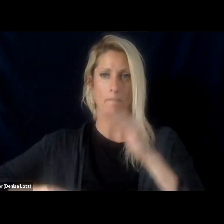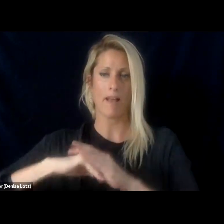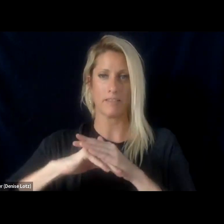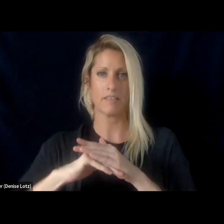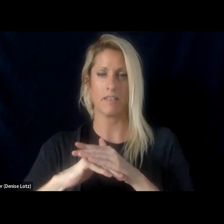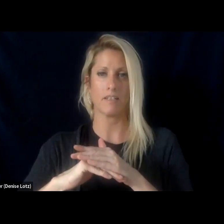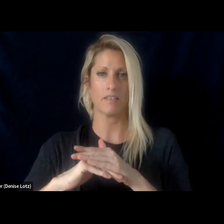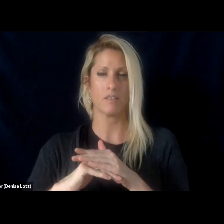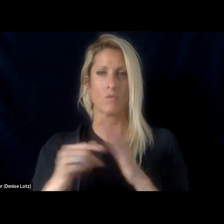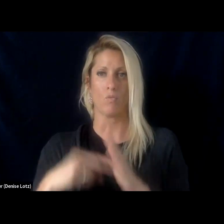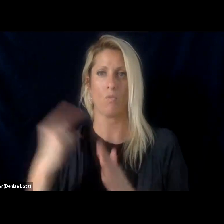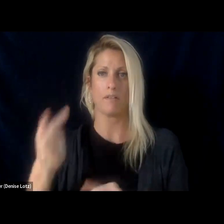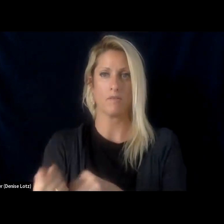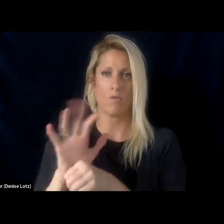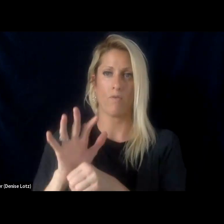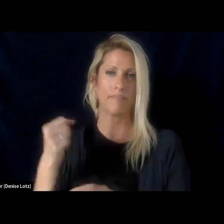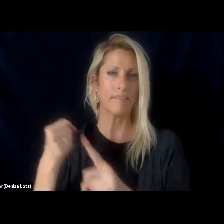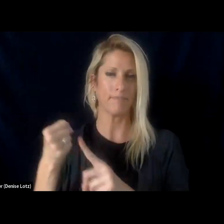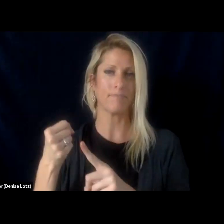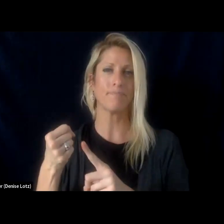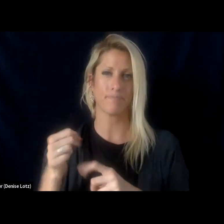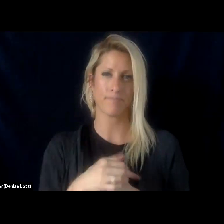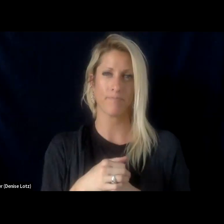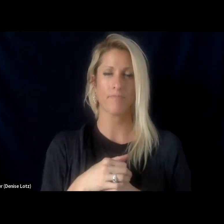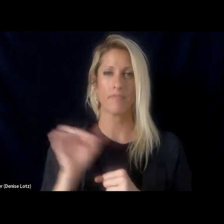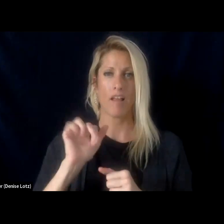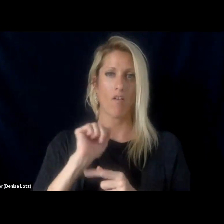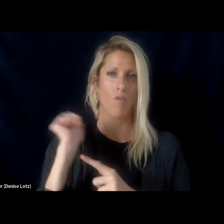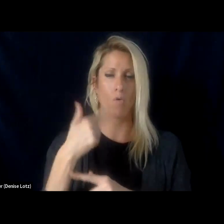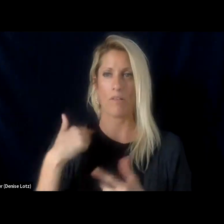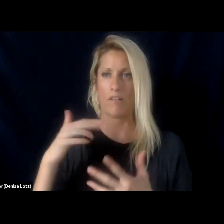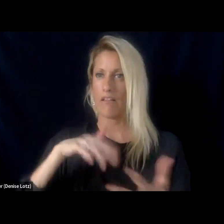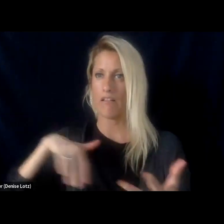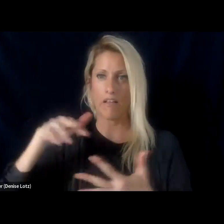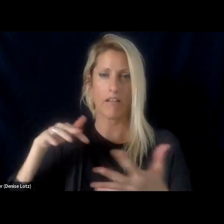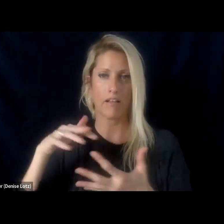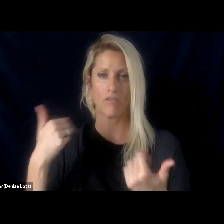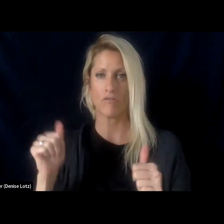pandemic came along. So again, like everybody else, we were scrambling, we eventually expanded